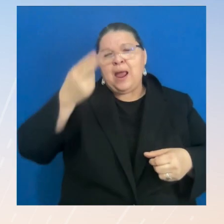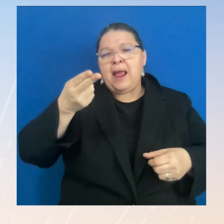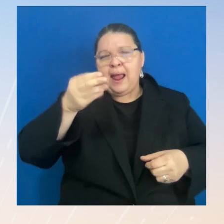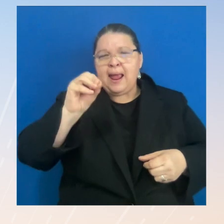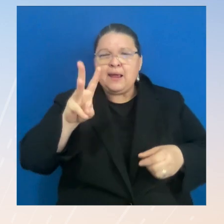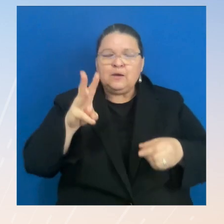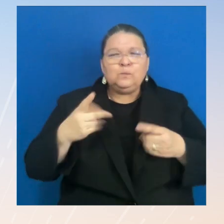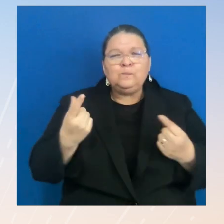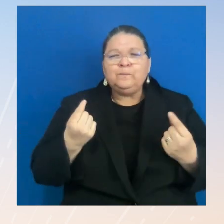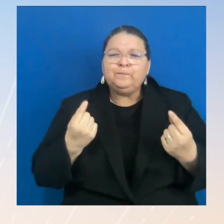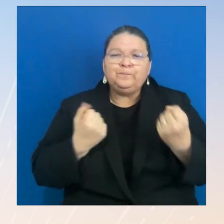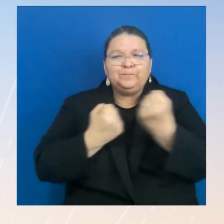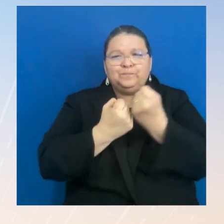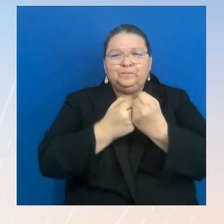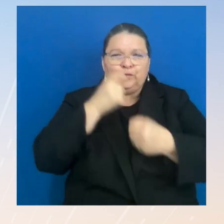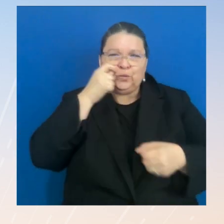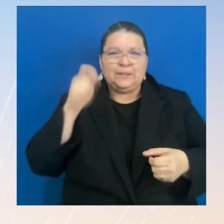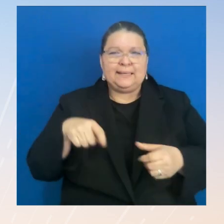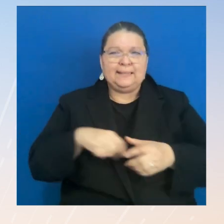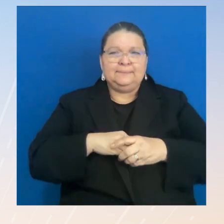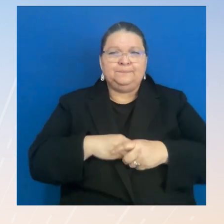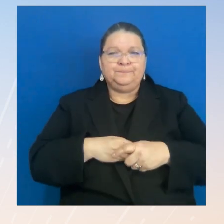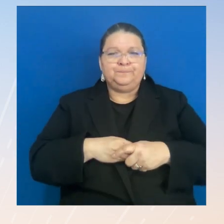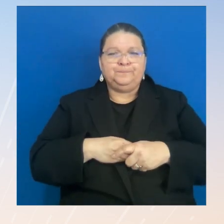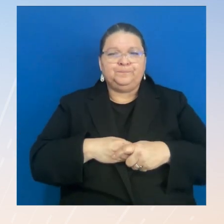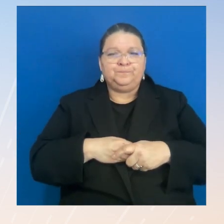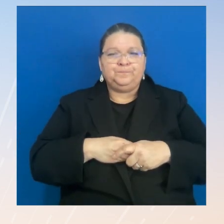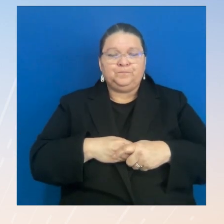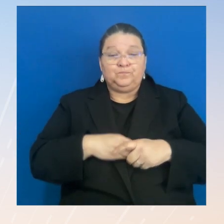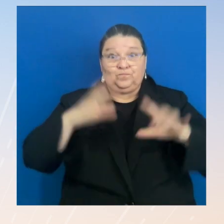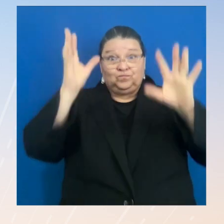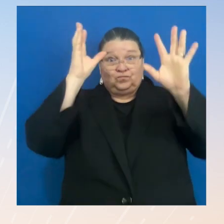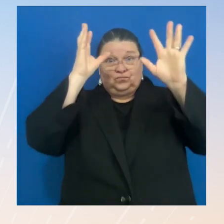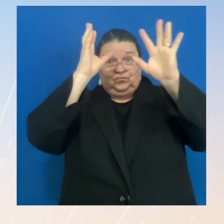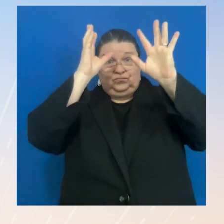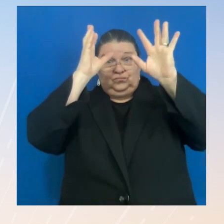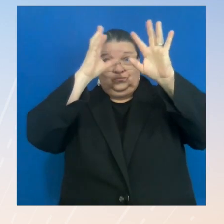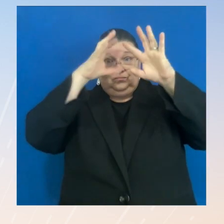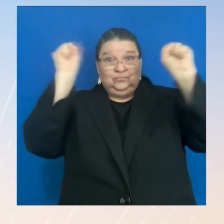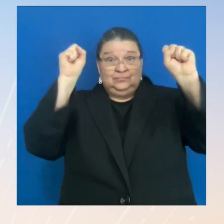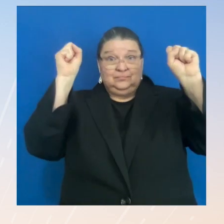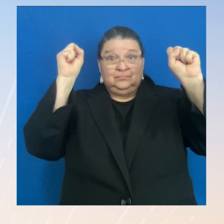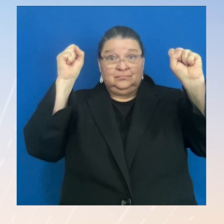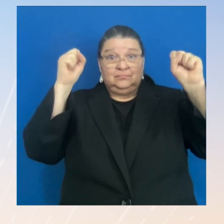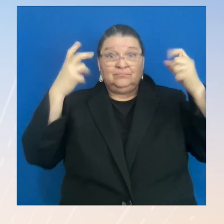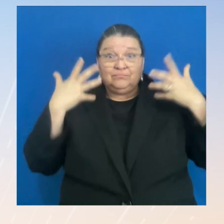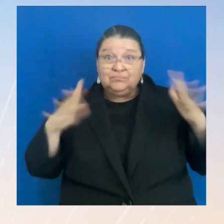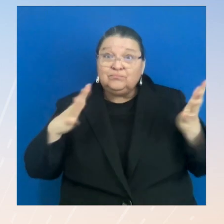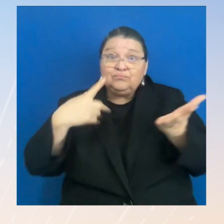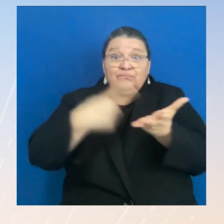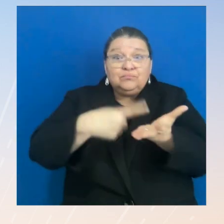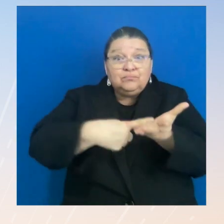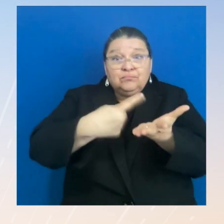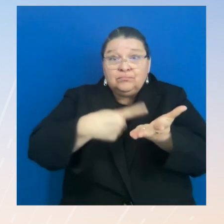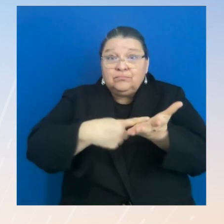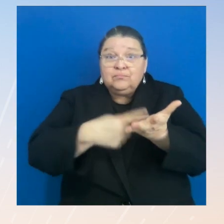how they would respond if Putin were to strike a delivery of American military supplies inside Poland?